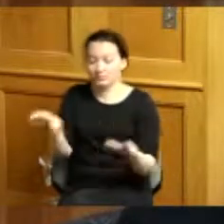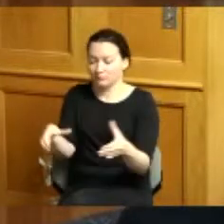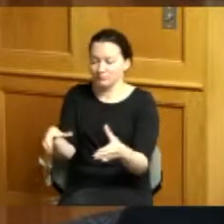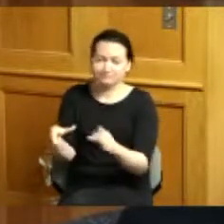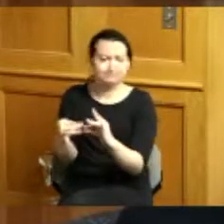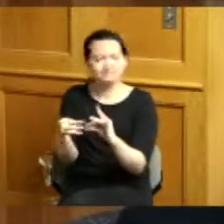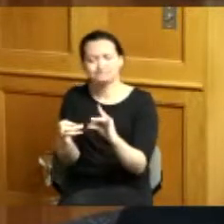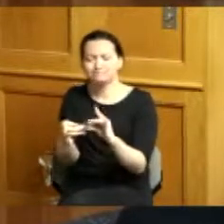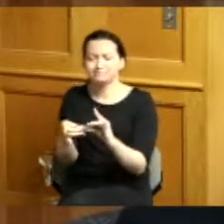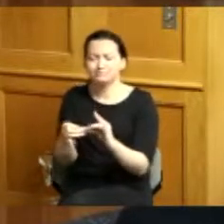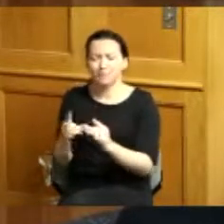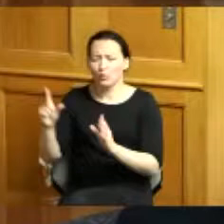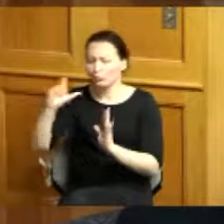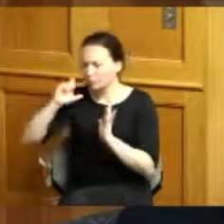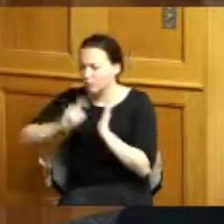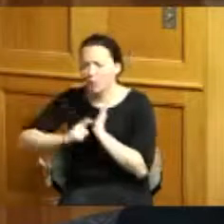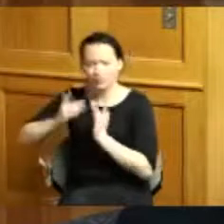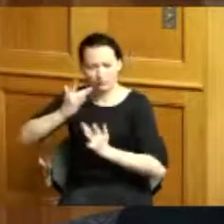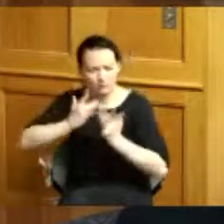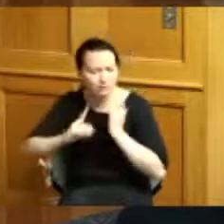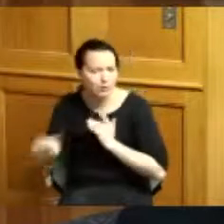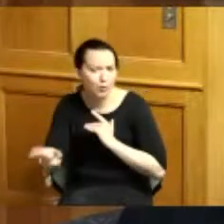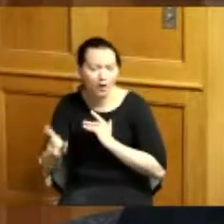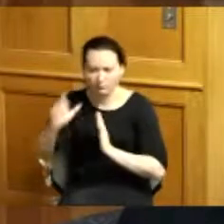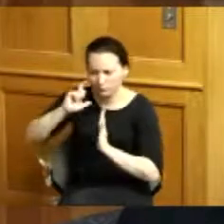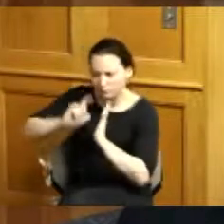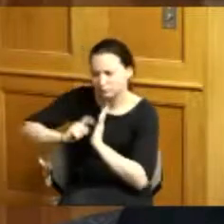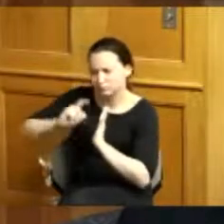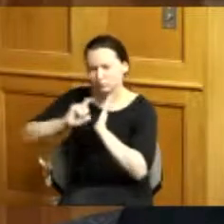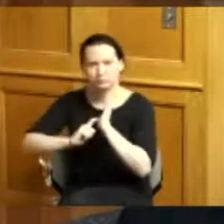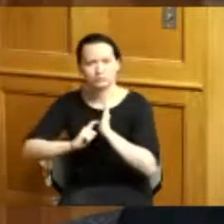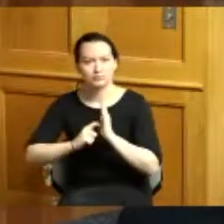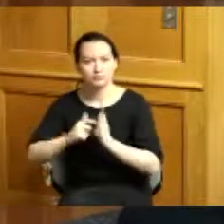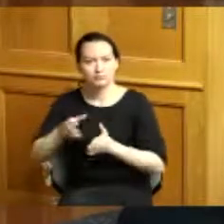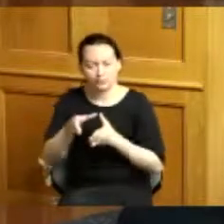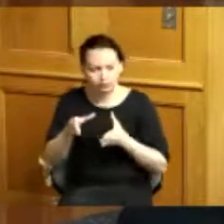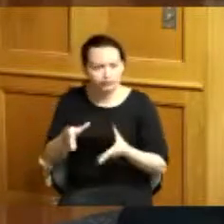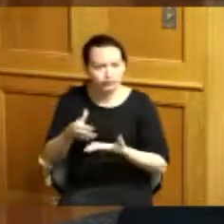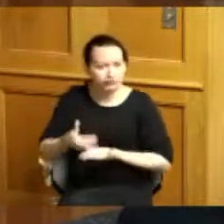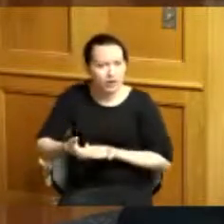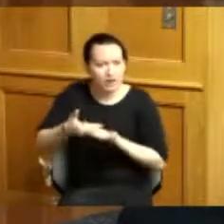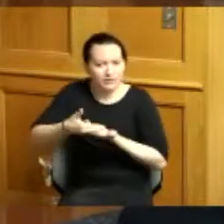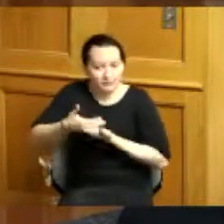what are the gaps what are the holes how can we get people on the road to recovery and something